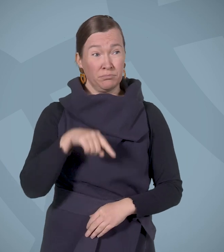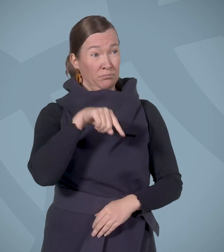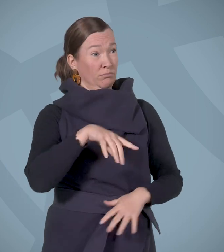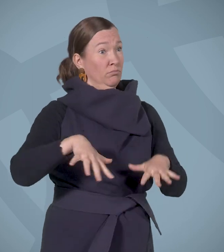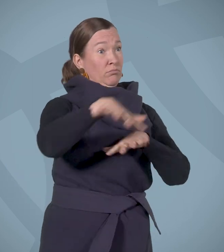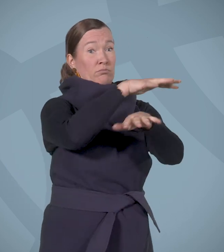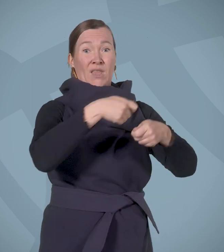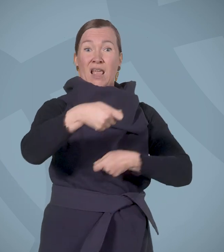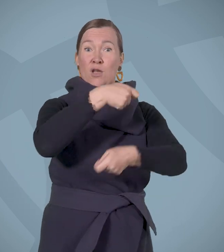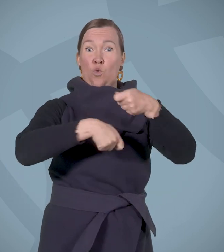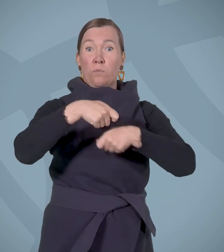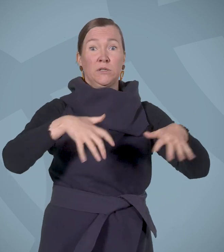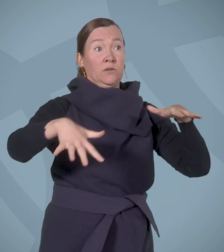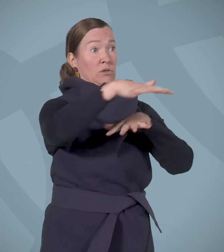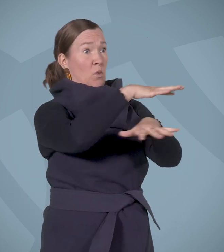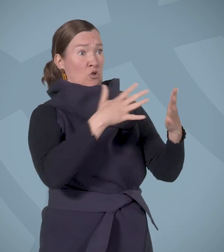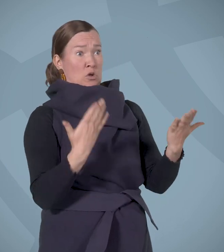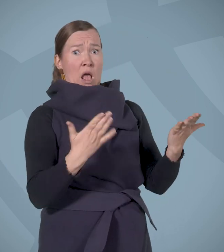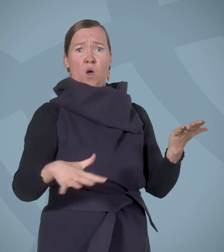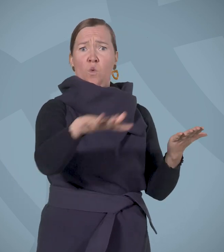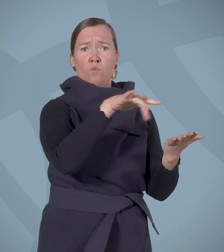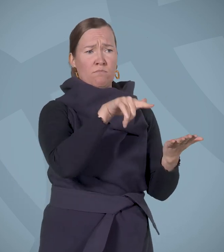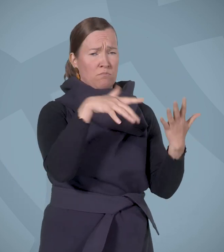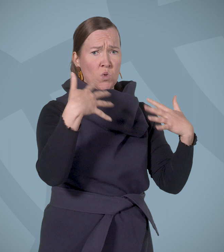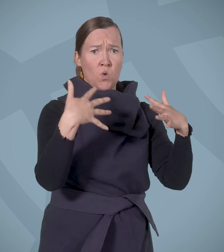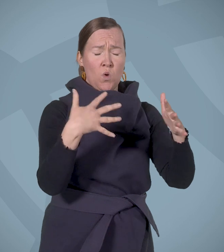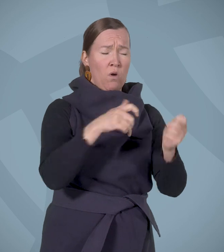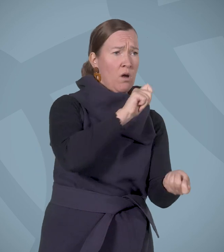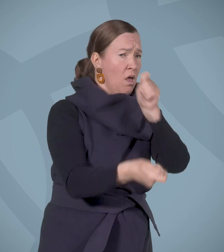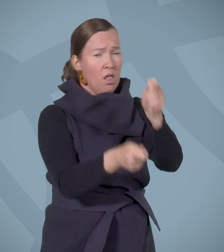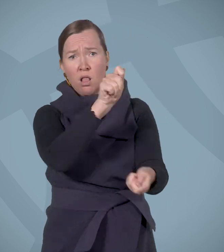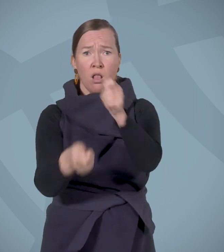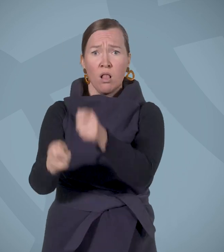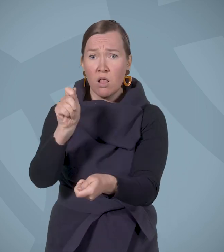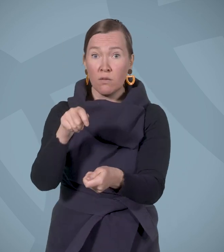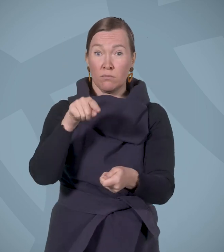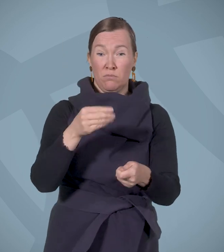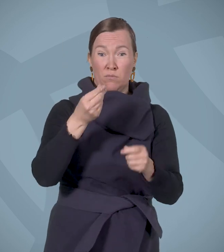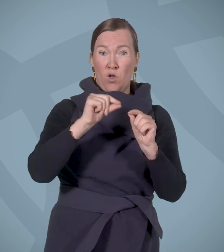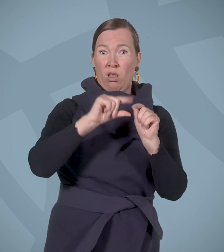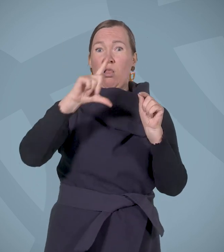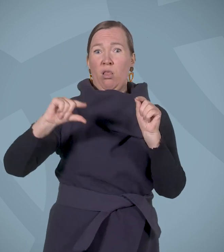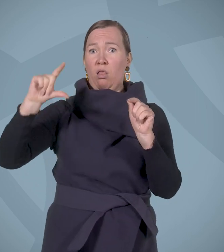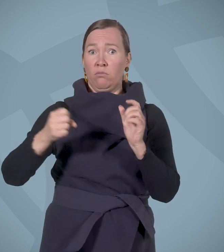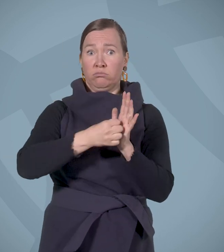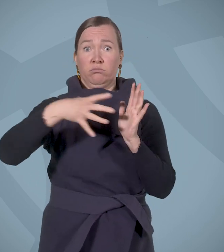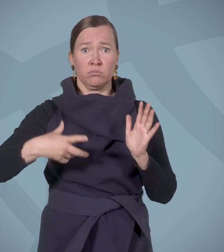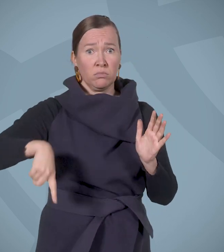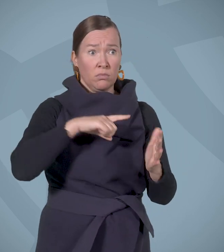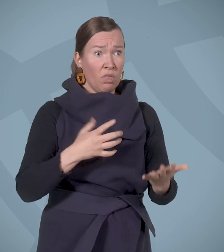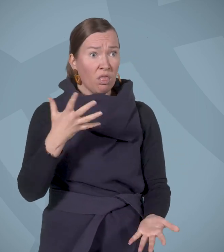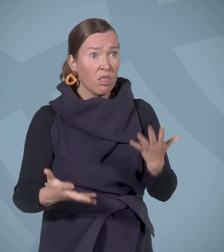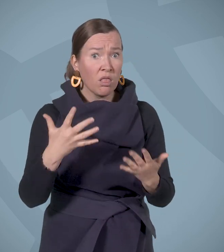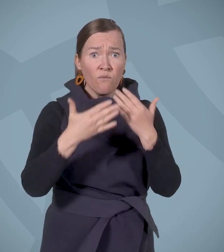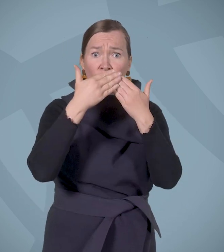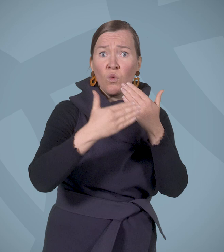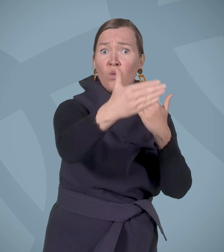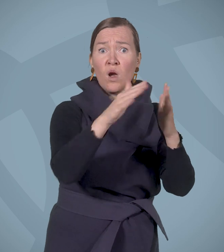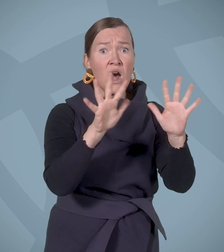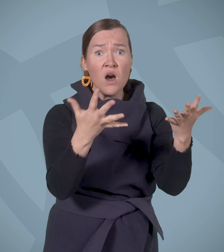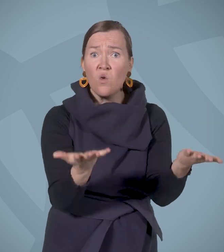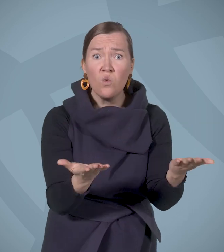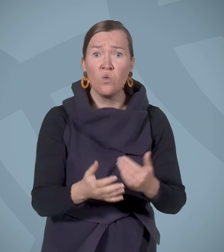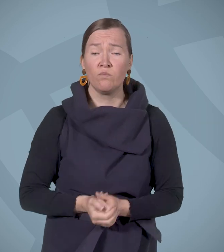The overall economic situation is currently unpredictable and concerning due to the impact of inflation.